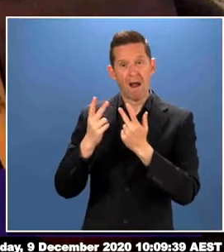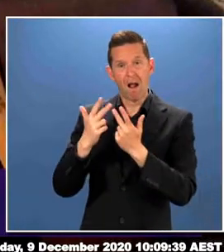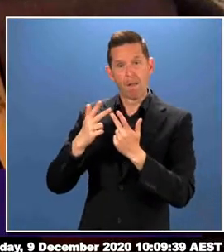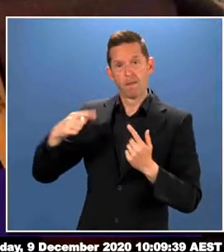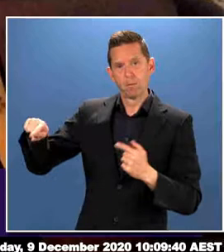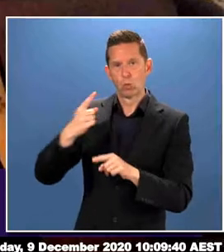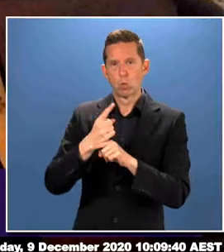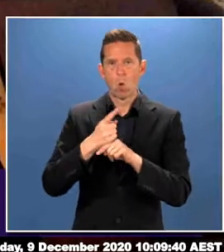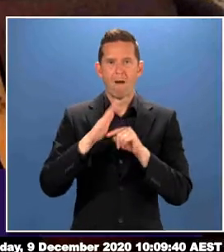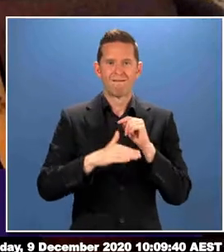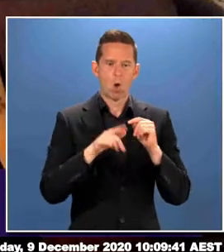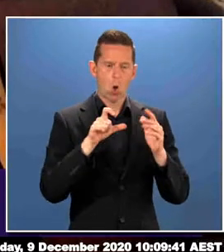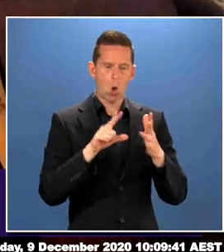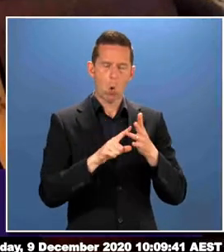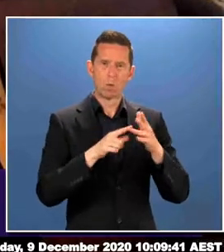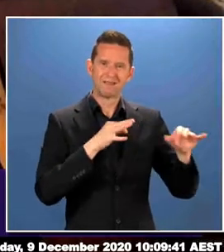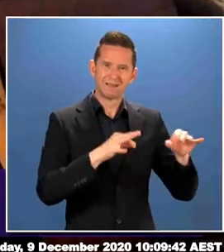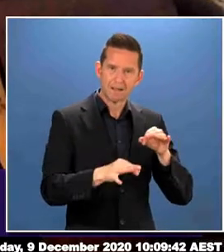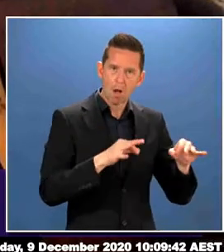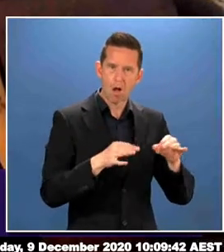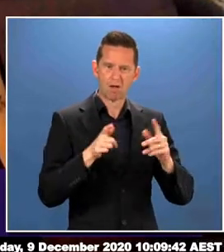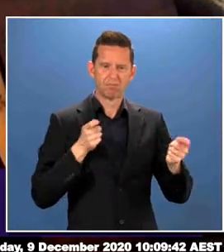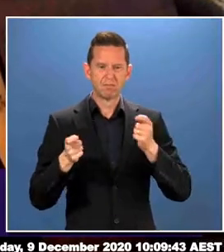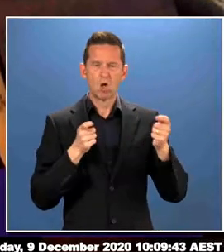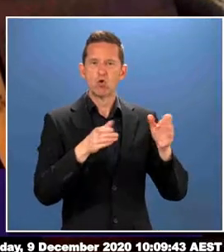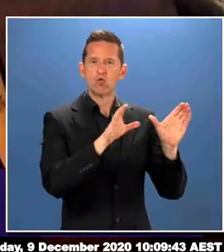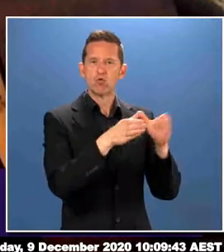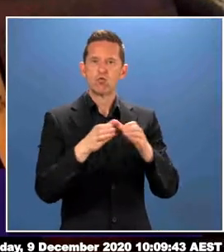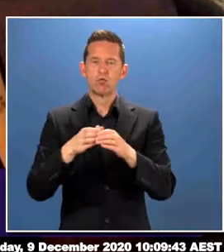steering groups, providing young people meaningful opportunities to,